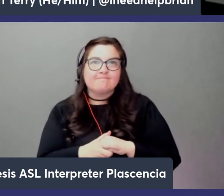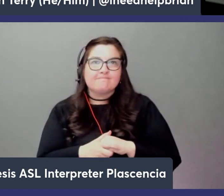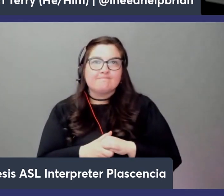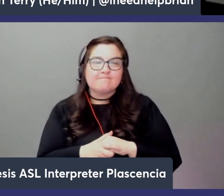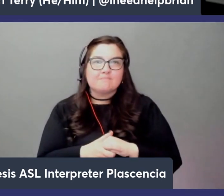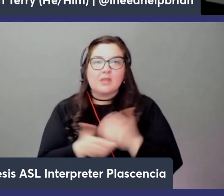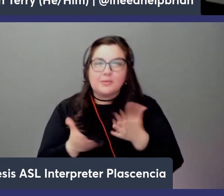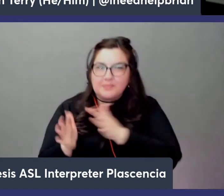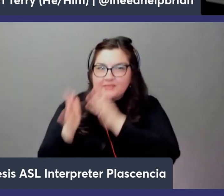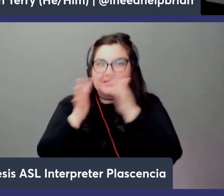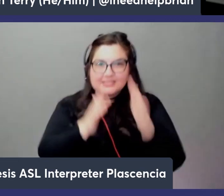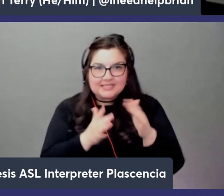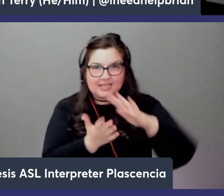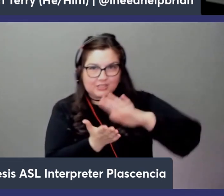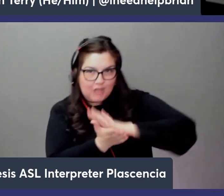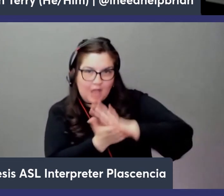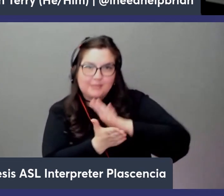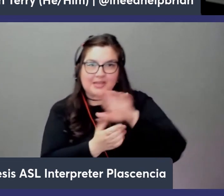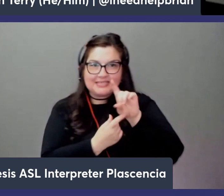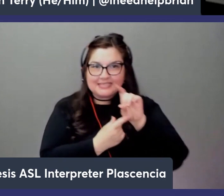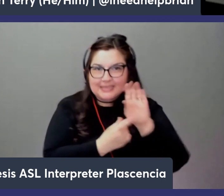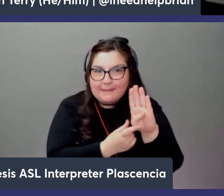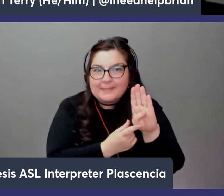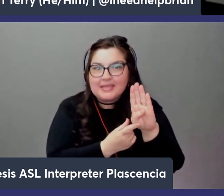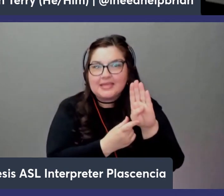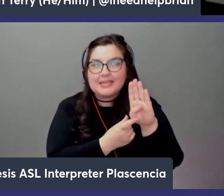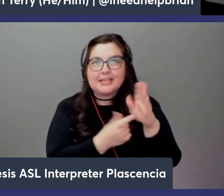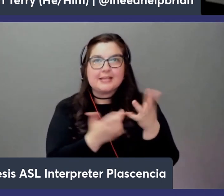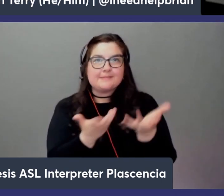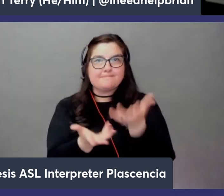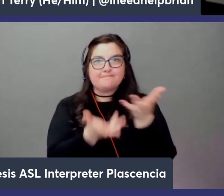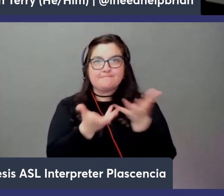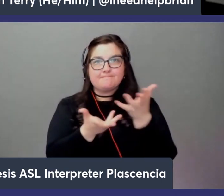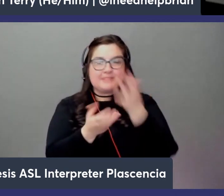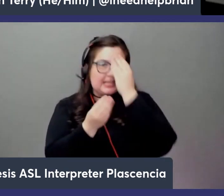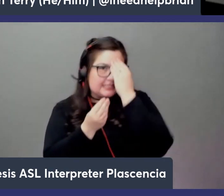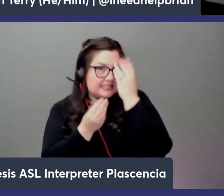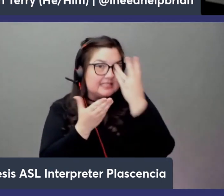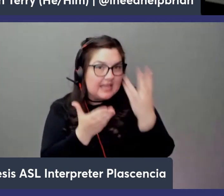Move on to DocumentDB, where you have data that has relationships